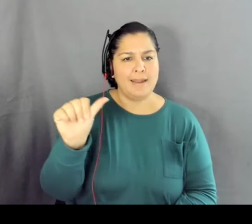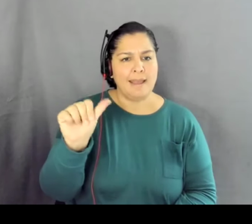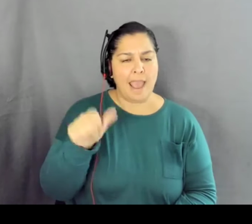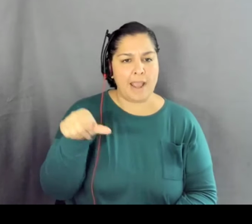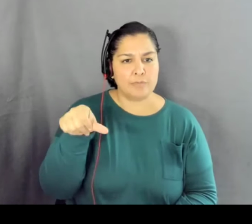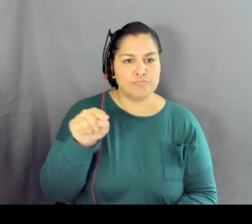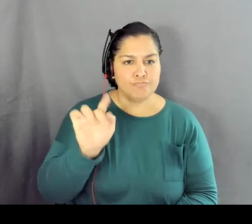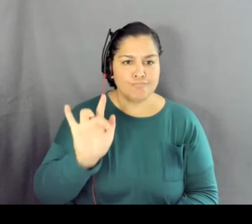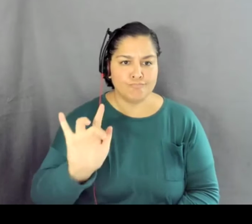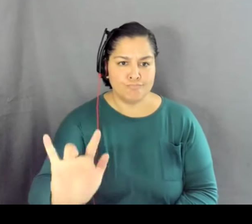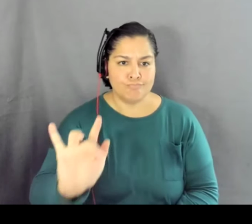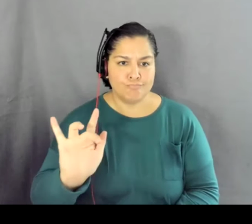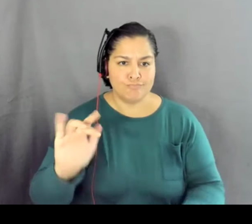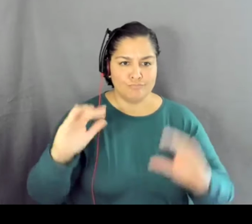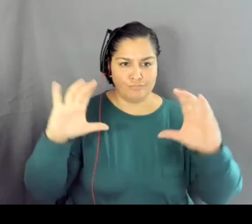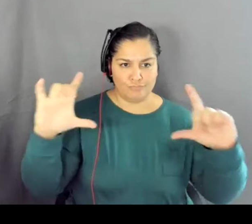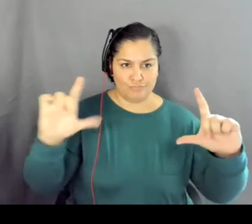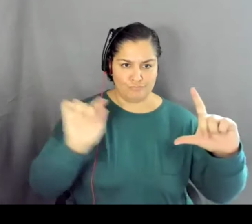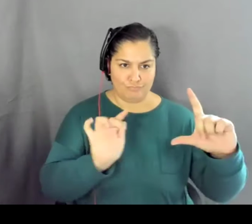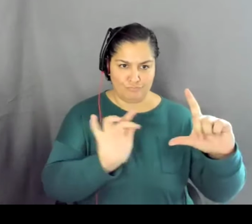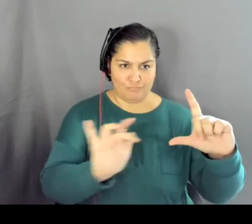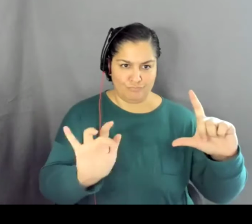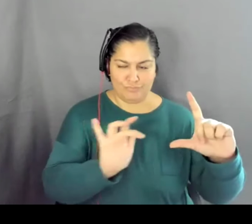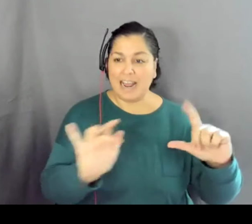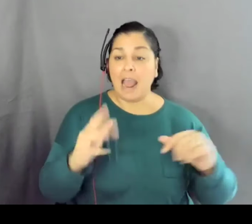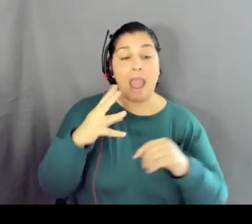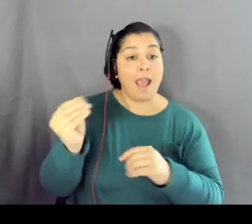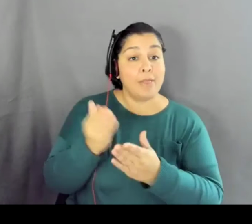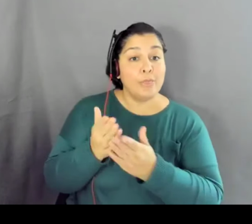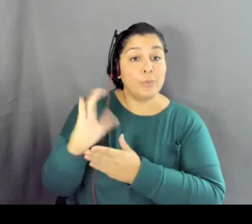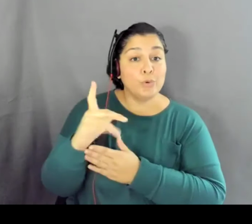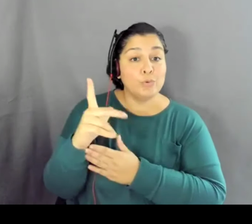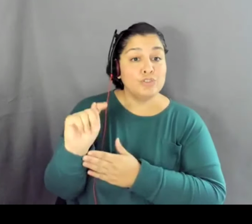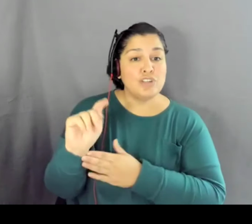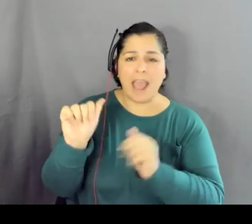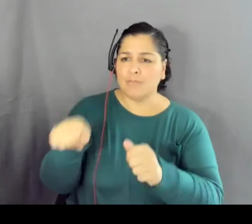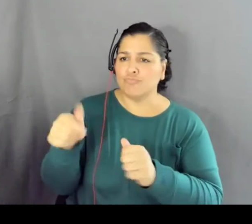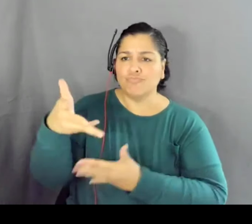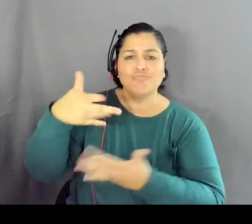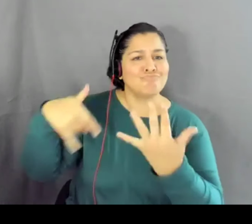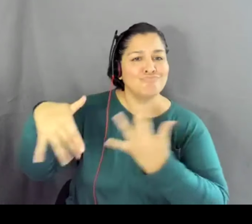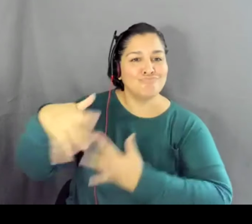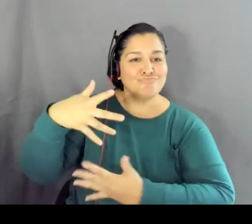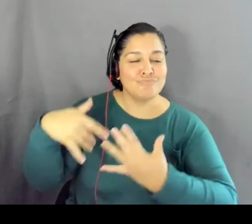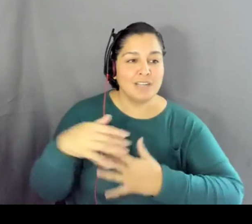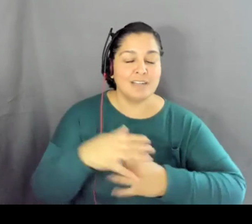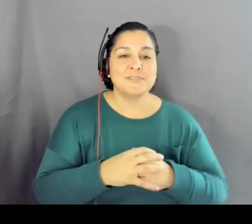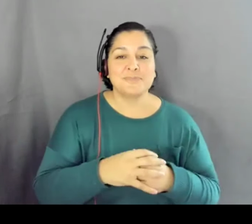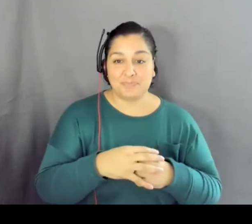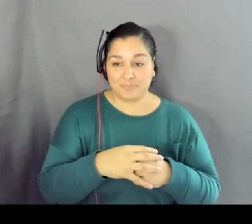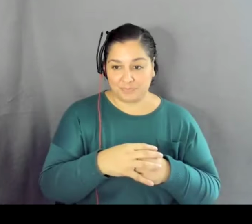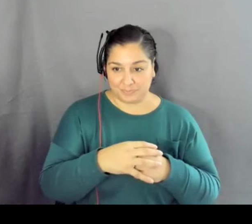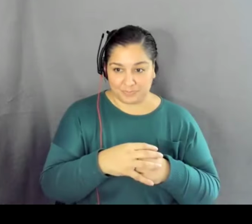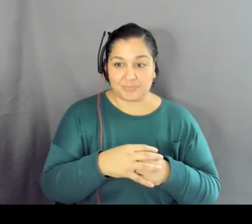Feel free to use the chat to talk with each other. This session will be recorded and be made available to all who registered for the program.